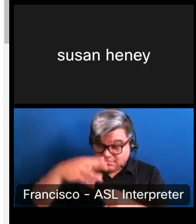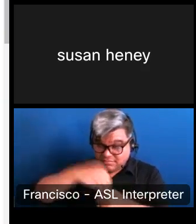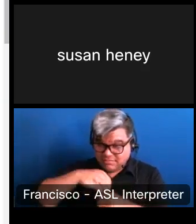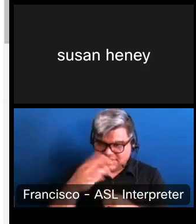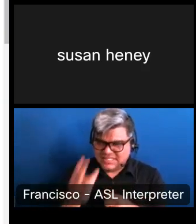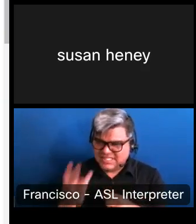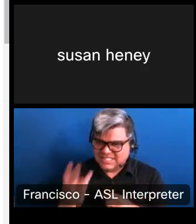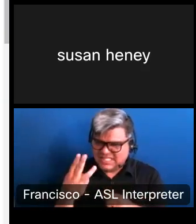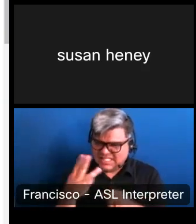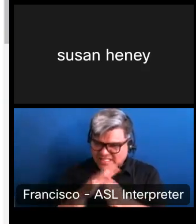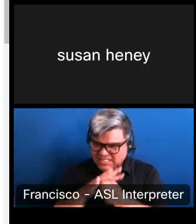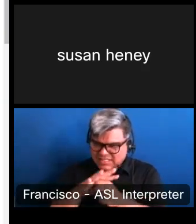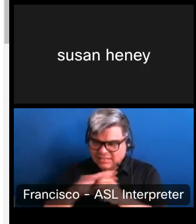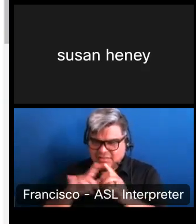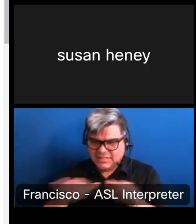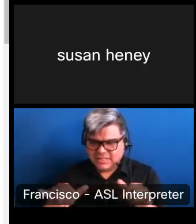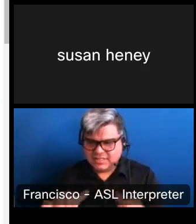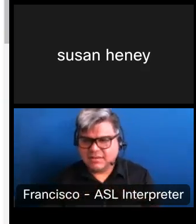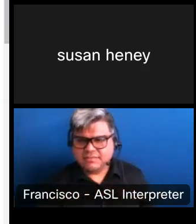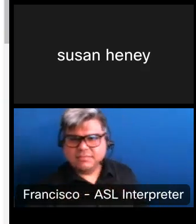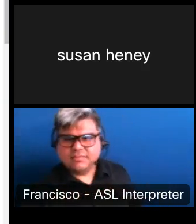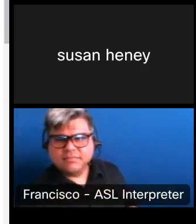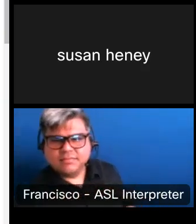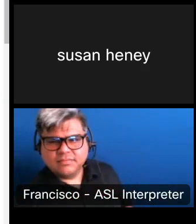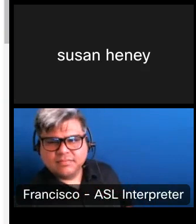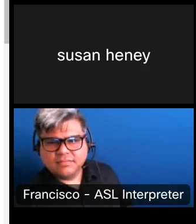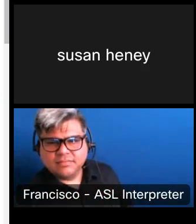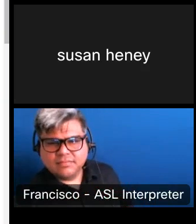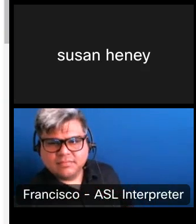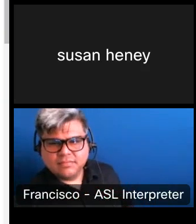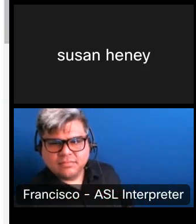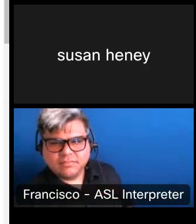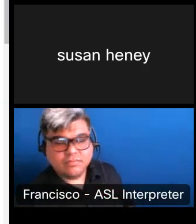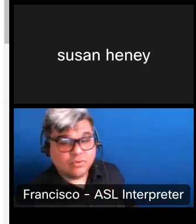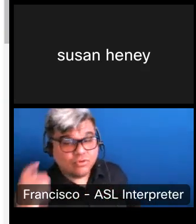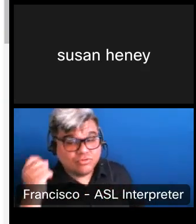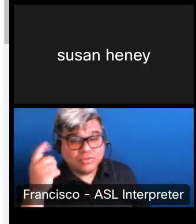and the cities and towns that have a population of 5,000 or more. So at this time, let's select a few